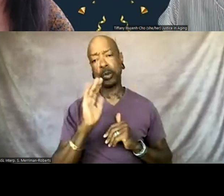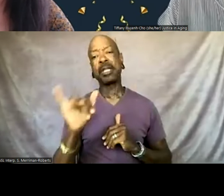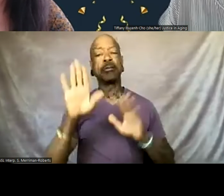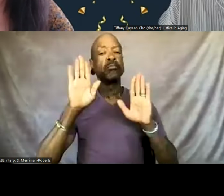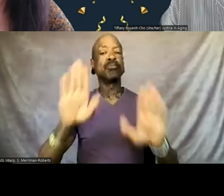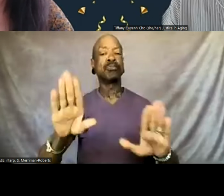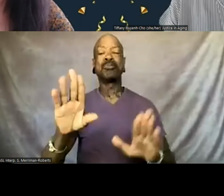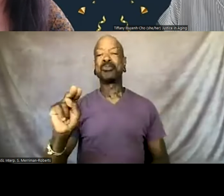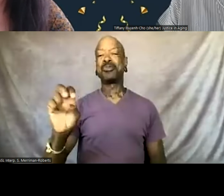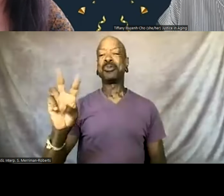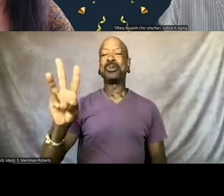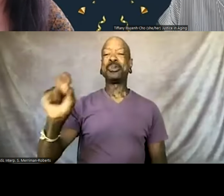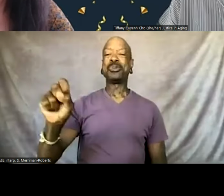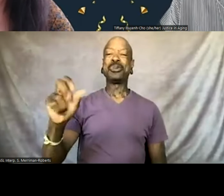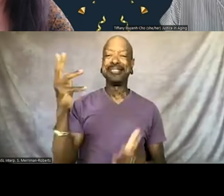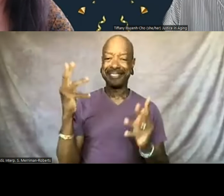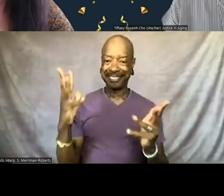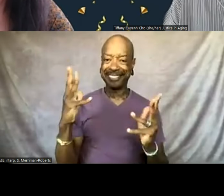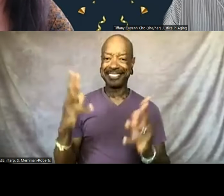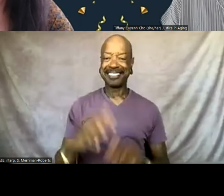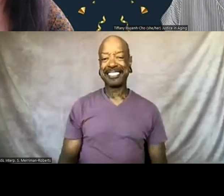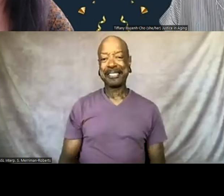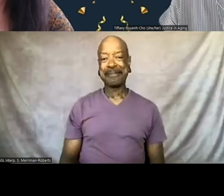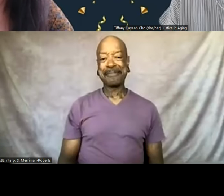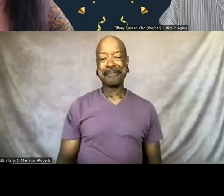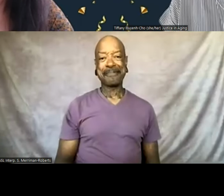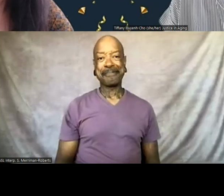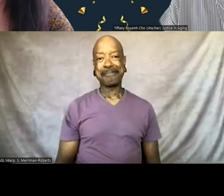't think we have an Instagram post. But something that you